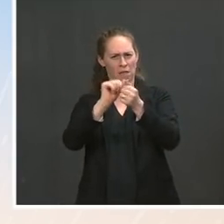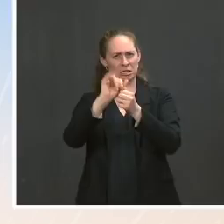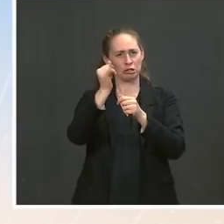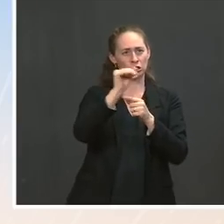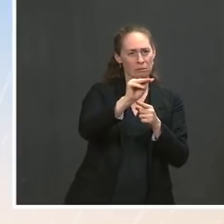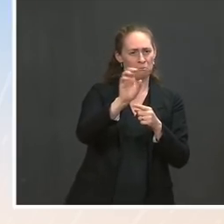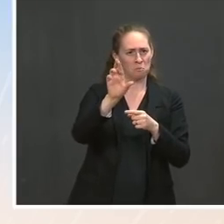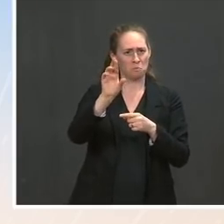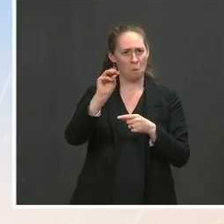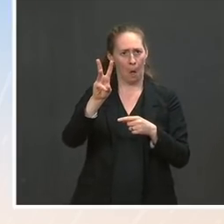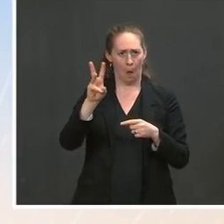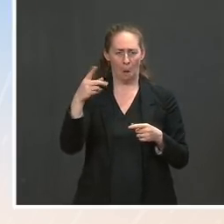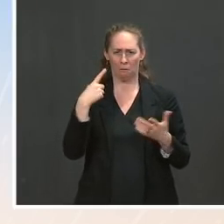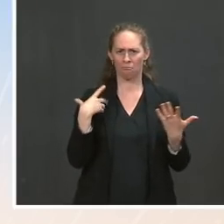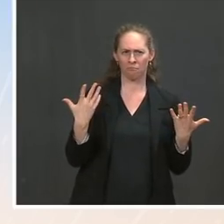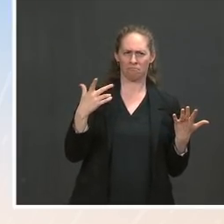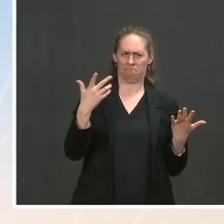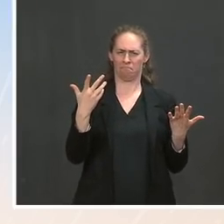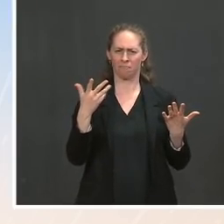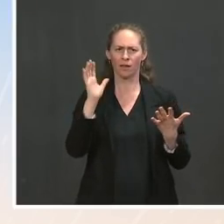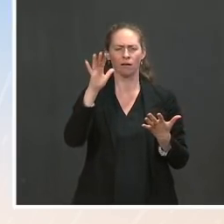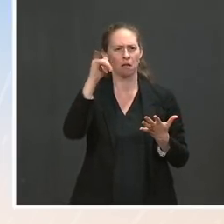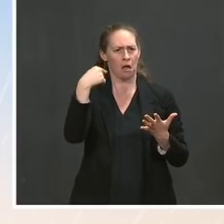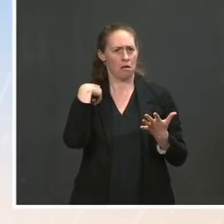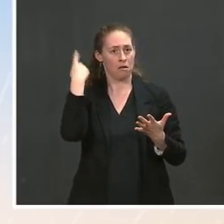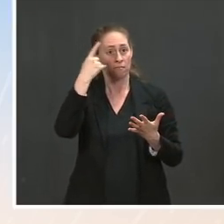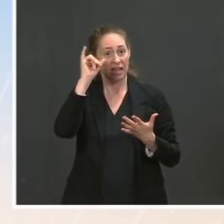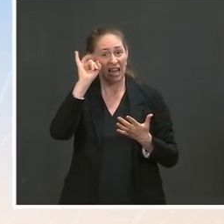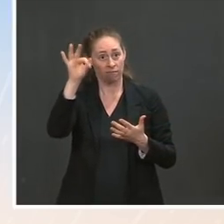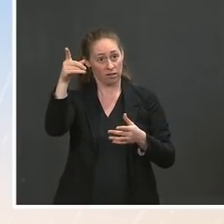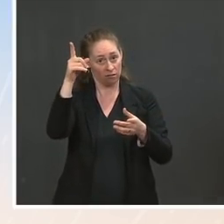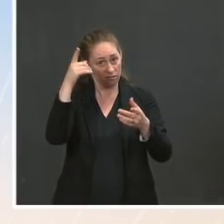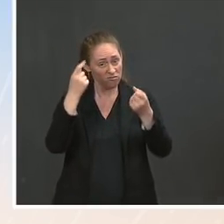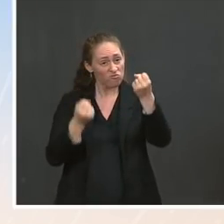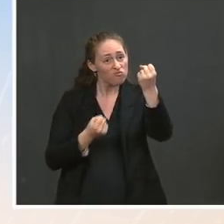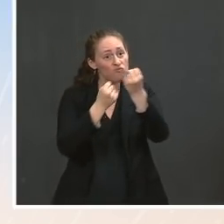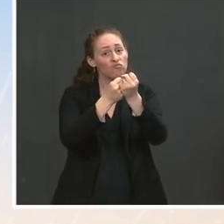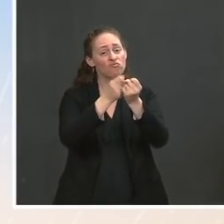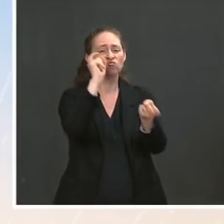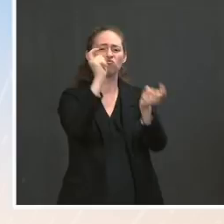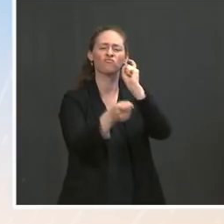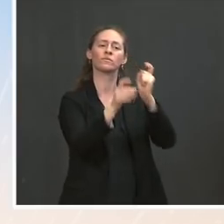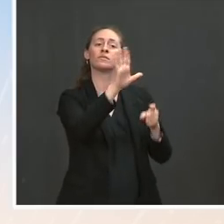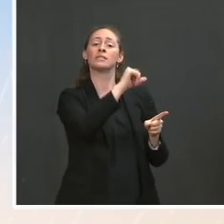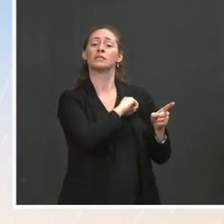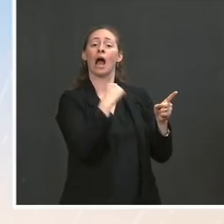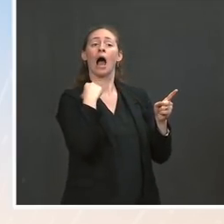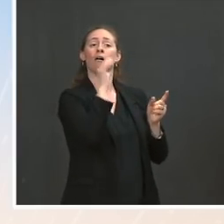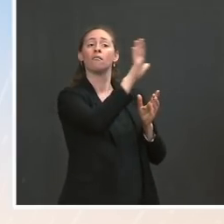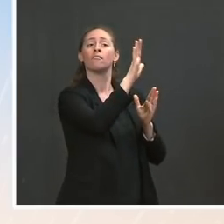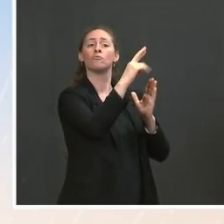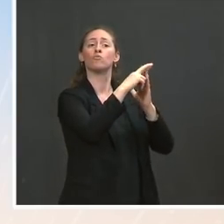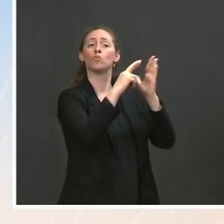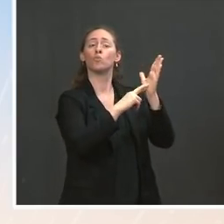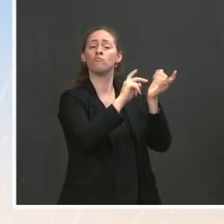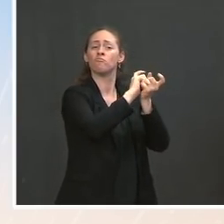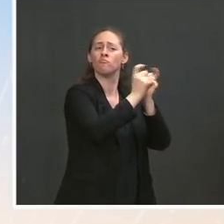"Altering Senate rules to help one political fight or another could become standard operating procedure, which in my view would be disastrous"? Ms. Psaki: Well, Peter,